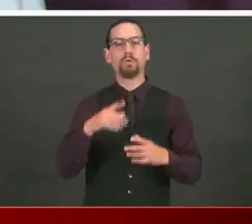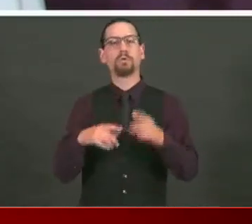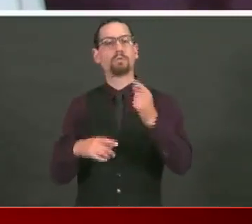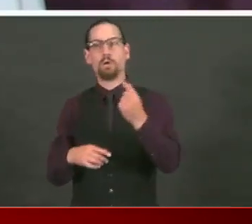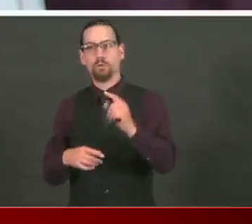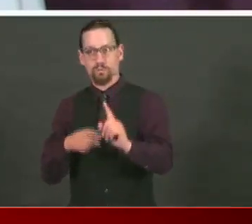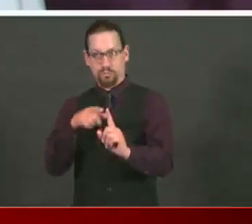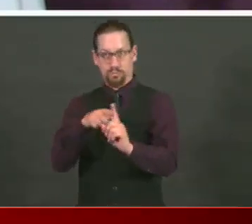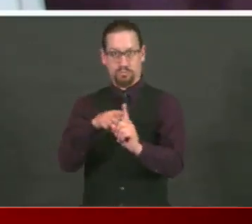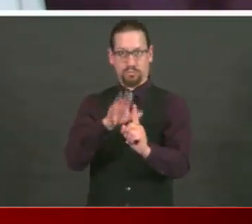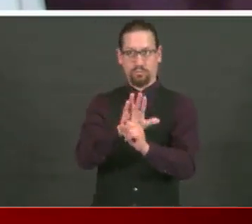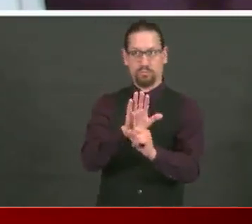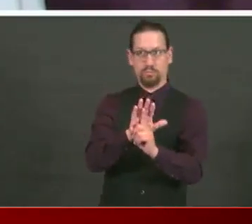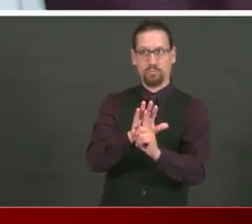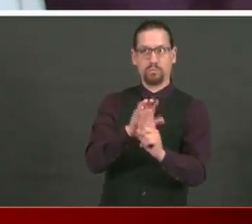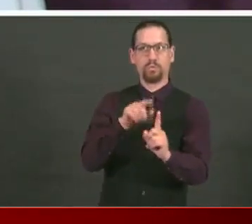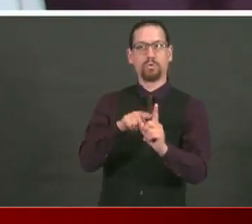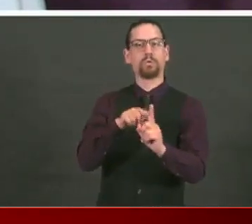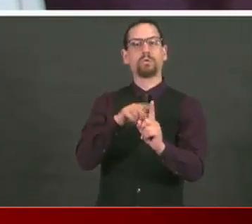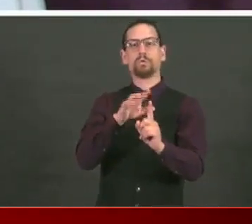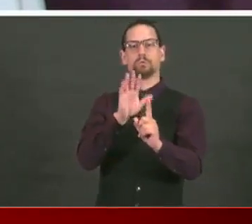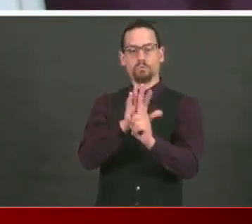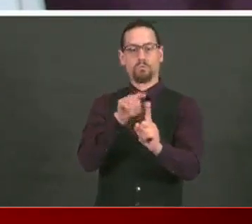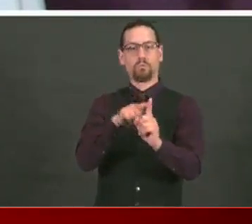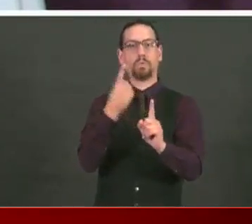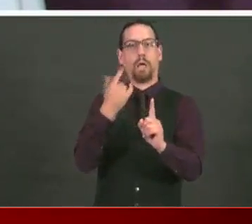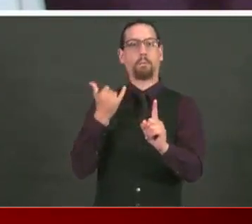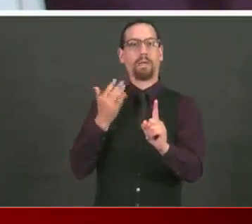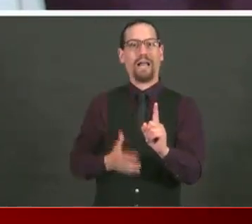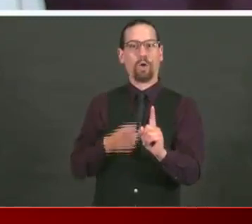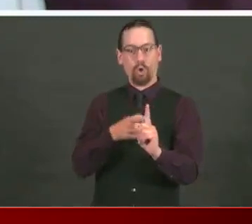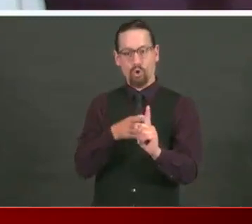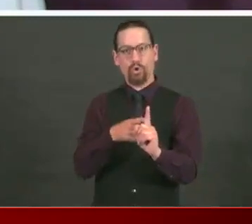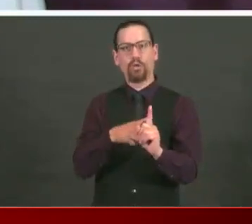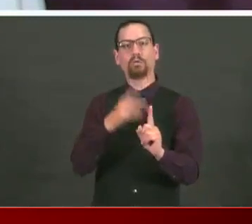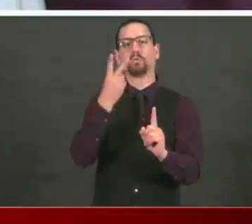MORE THAN 2 SPECTATORS PER PLAYER AND SPECTATORS ARE